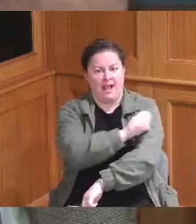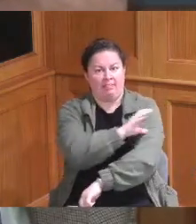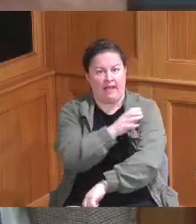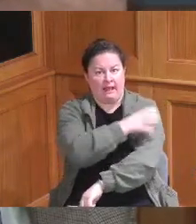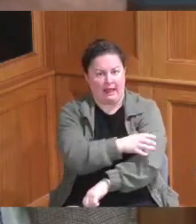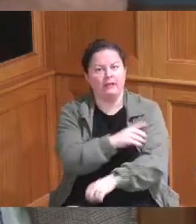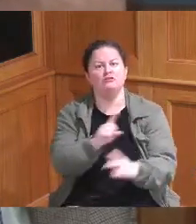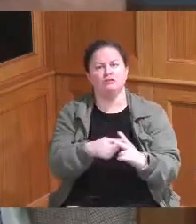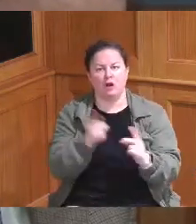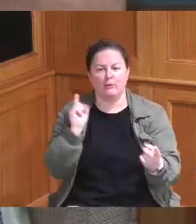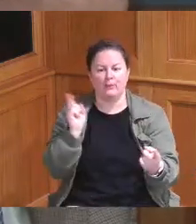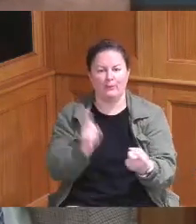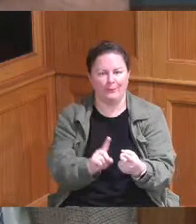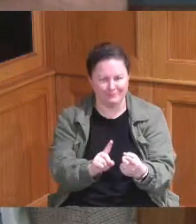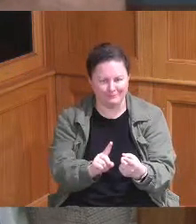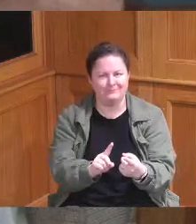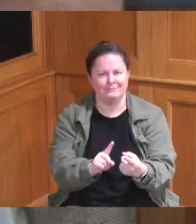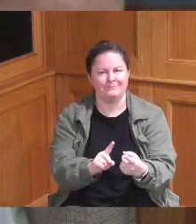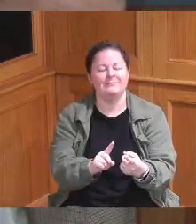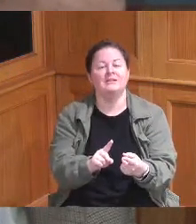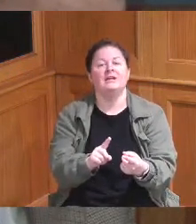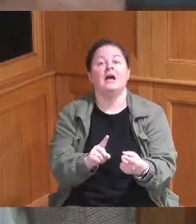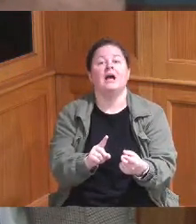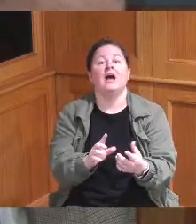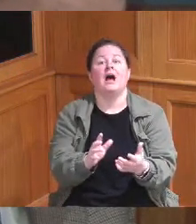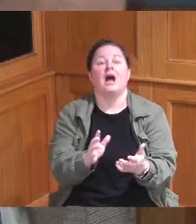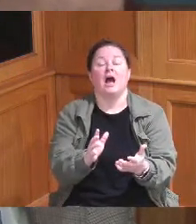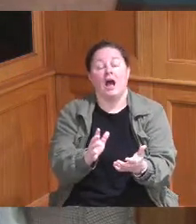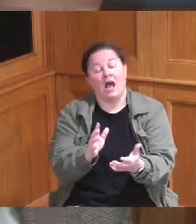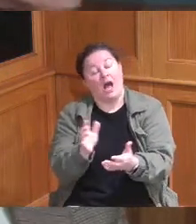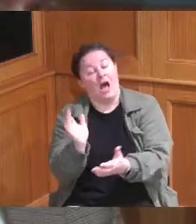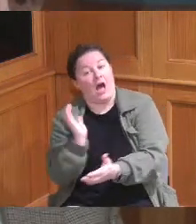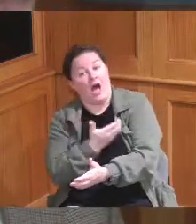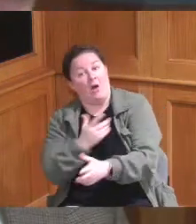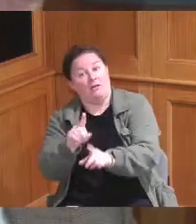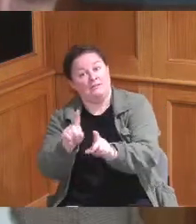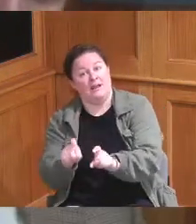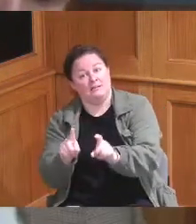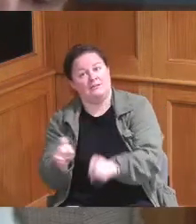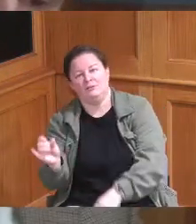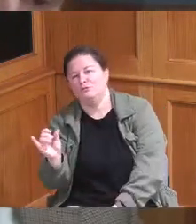to note that our testing is also winding down I think that we were